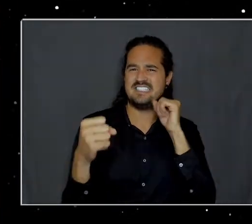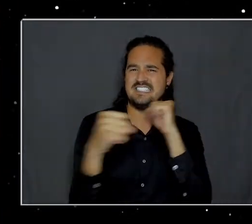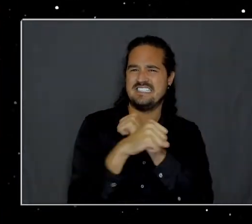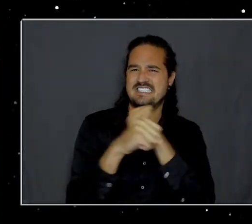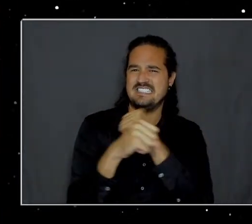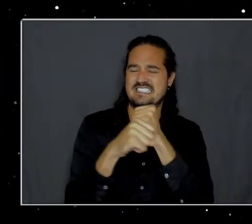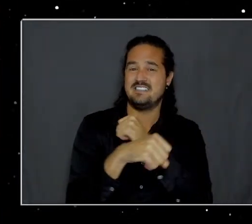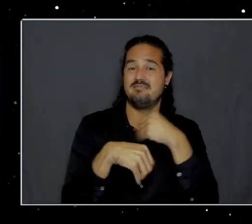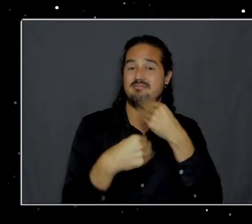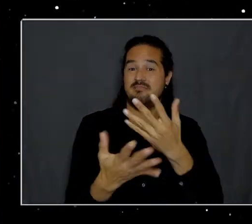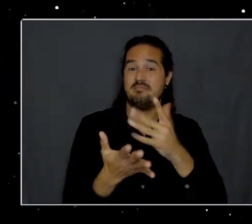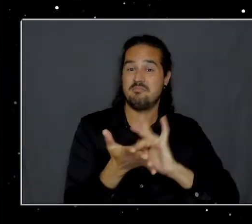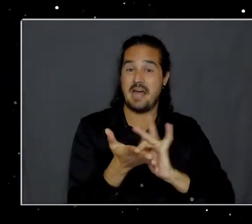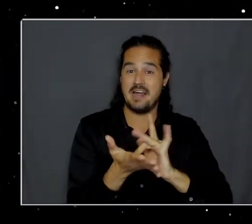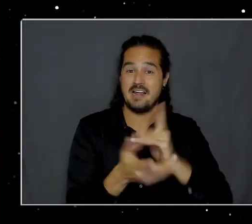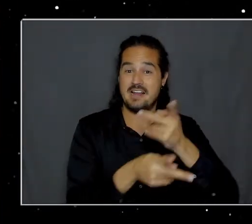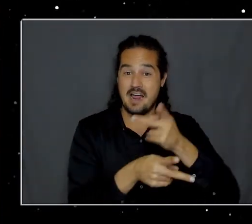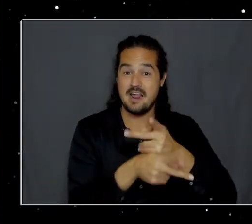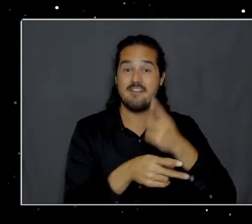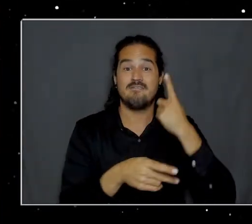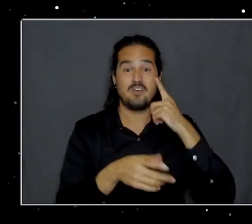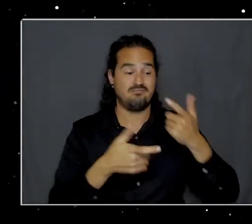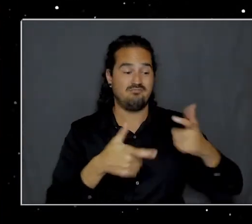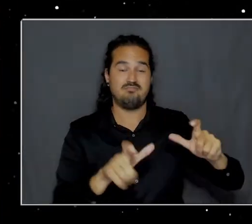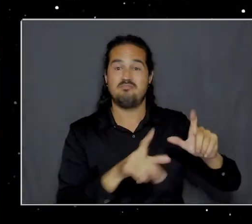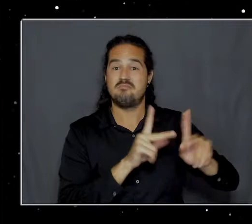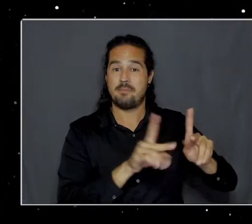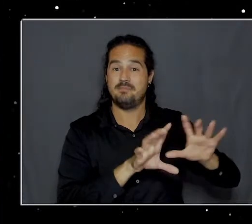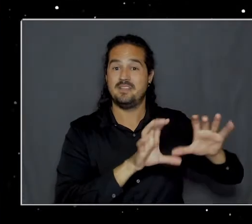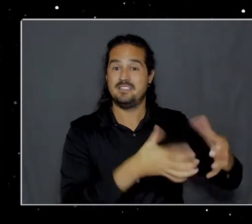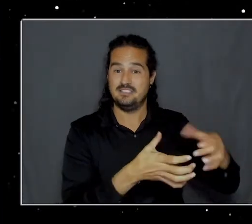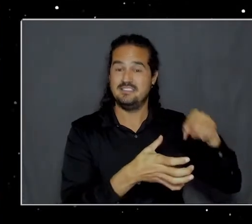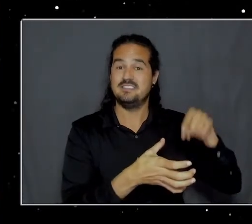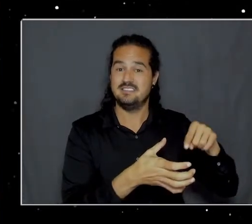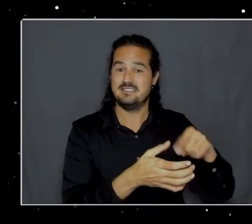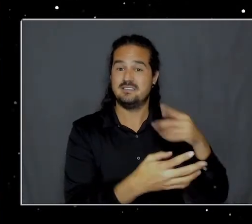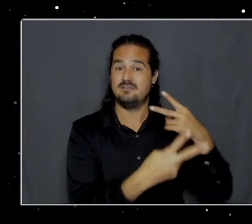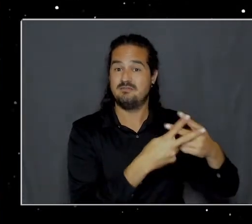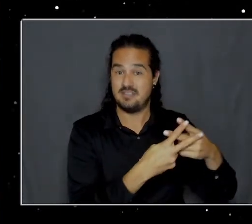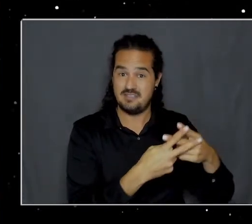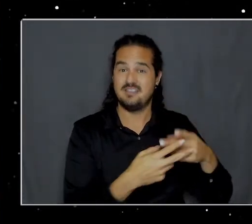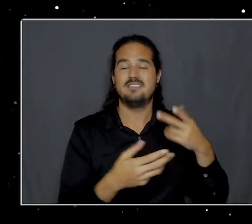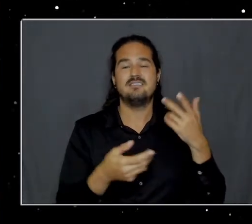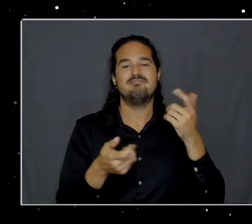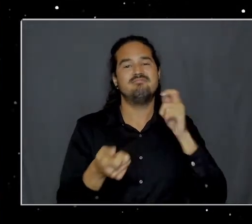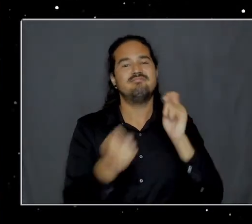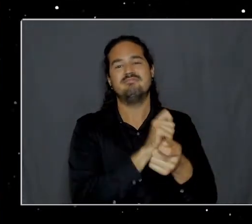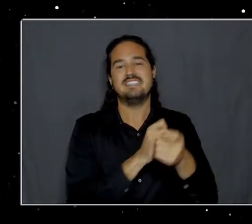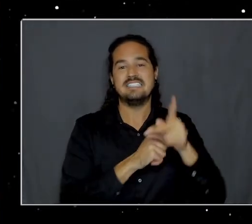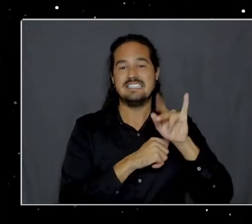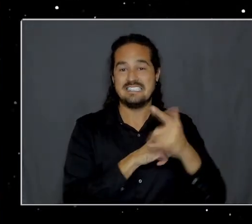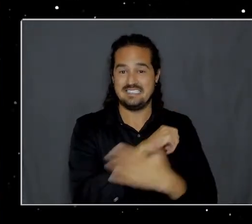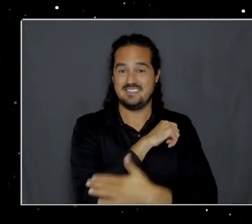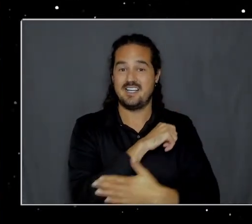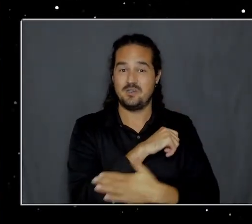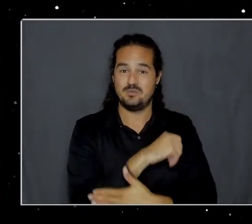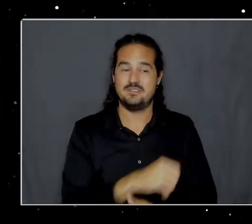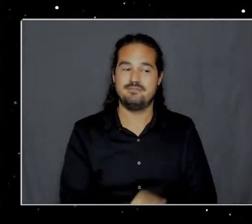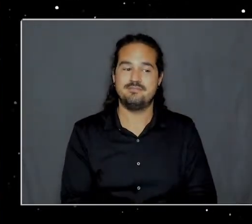REDUCTION, AND A HOST OF OTHER